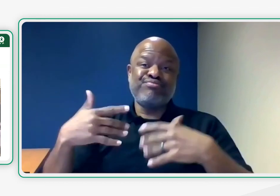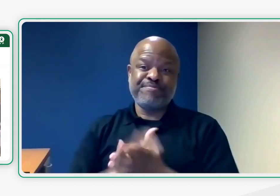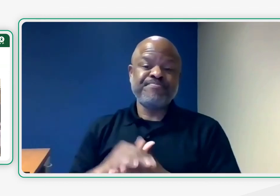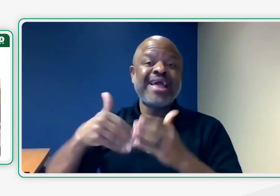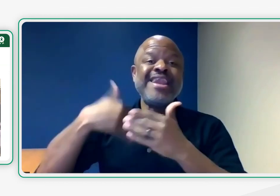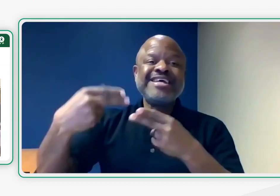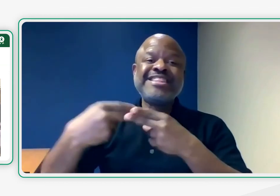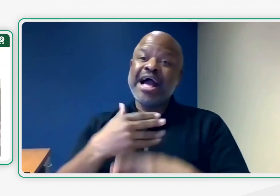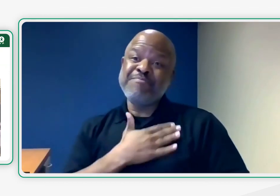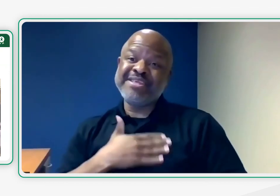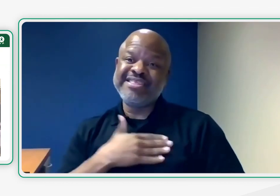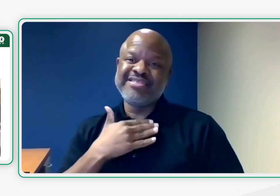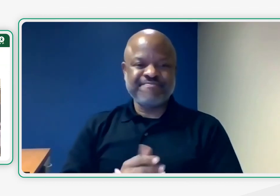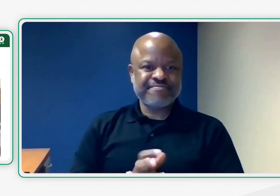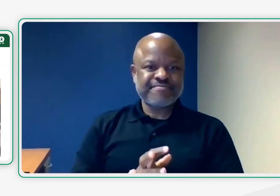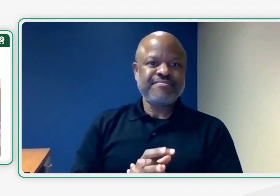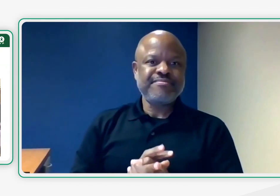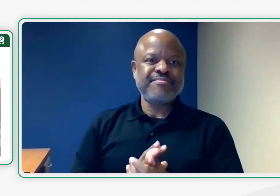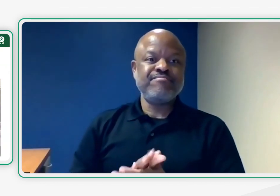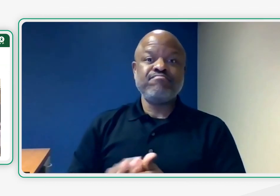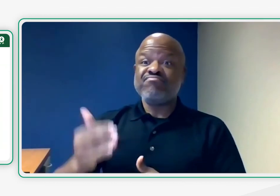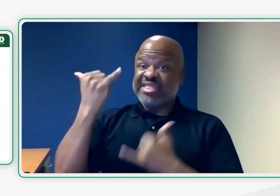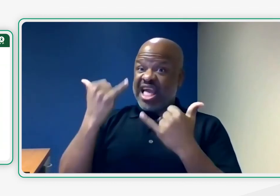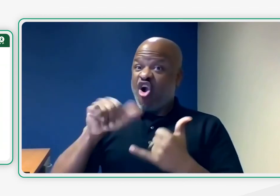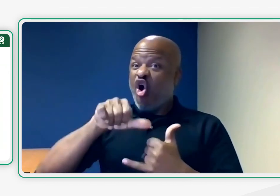the shock on her face. It was amazing. Next slide, please.